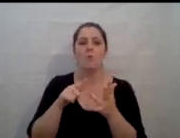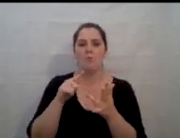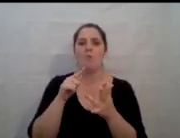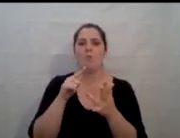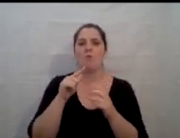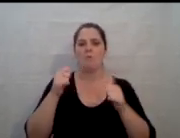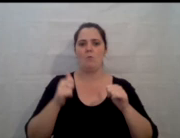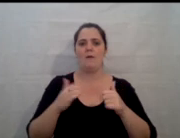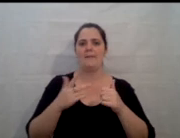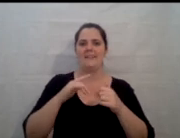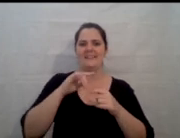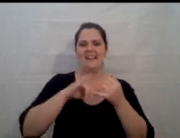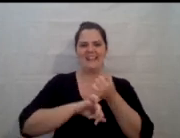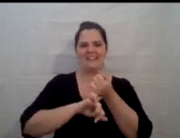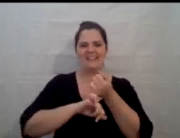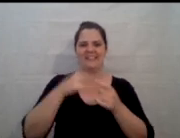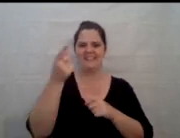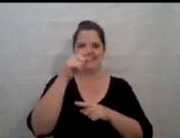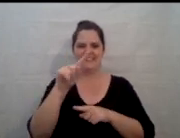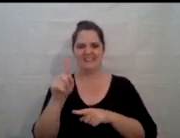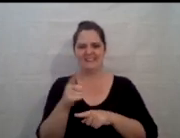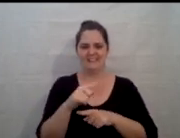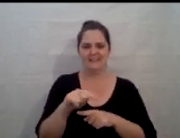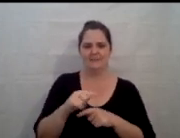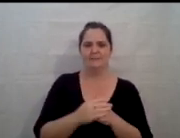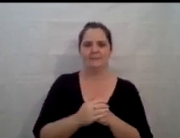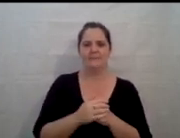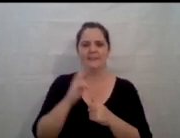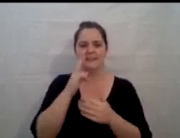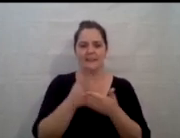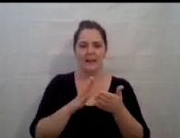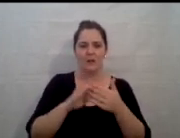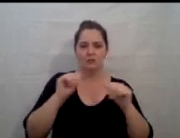movement of the hips and the shoulders but again look at the contour, look at the way Bunny moves the contour from